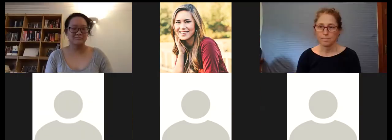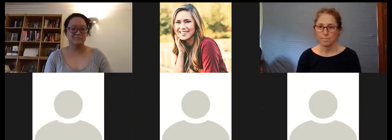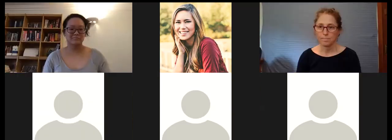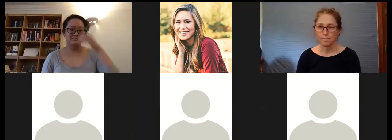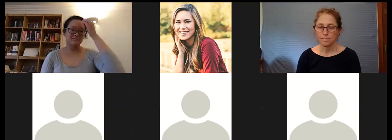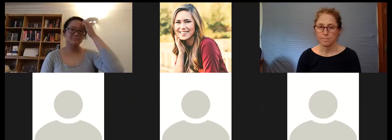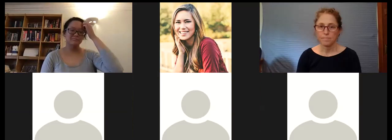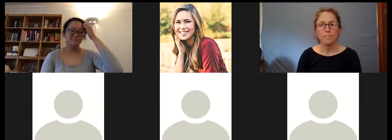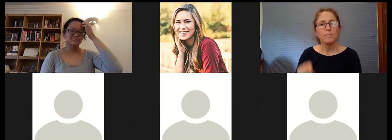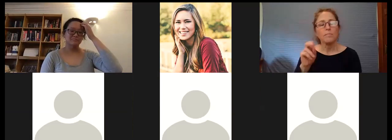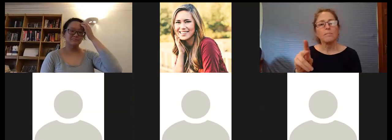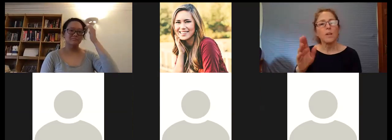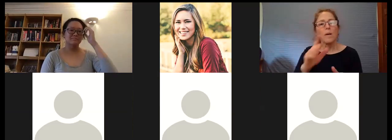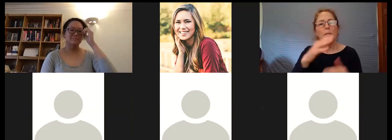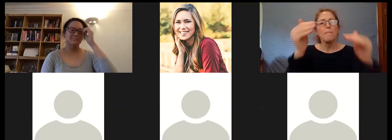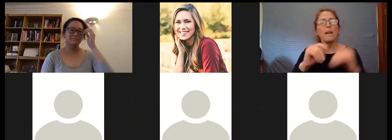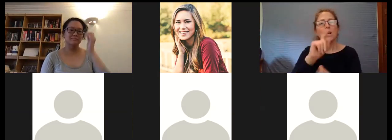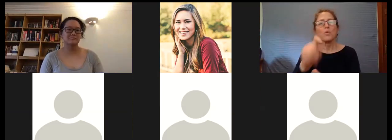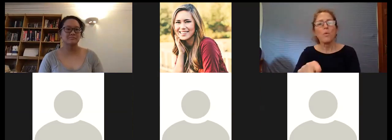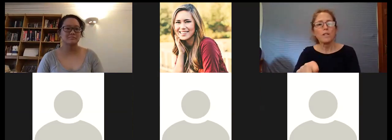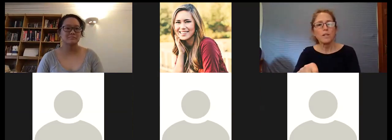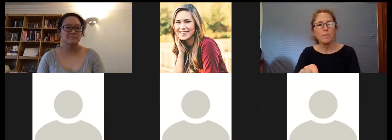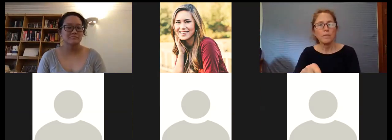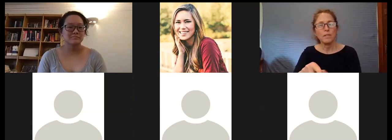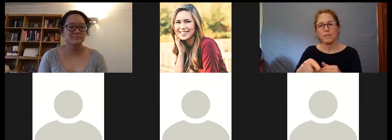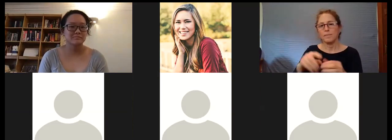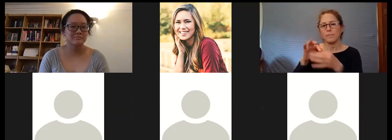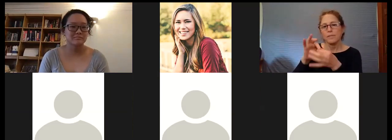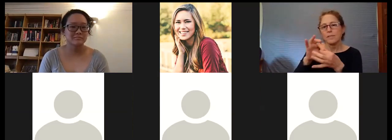Alright, my next questions to you are kind of regarding